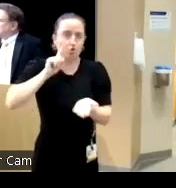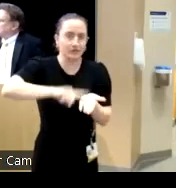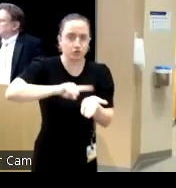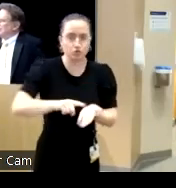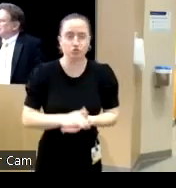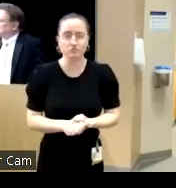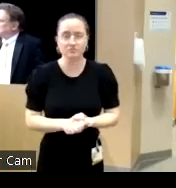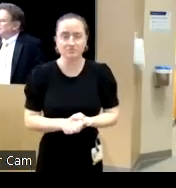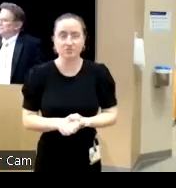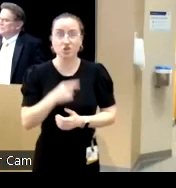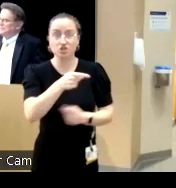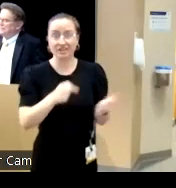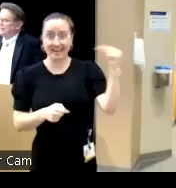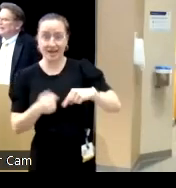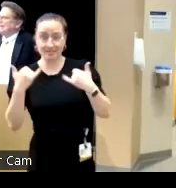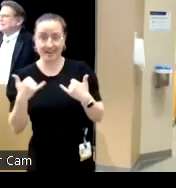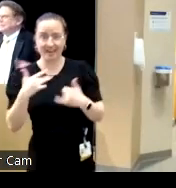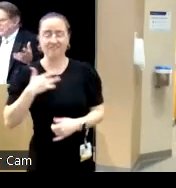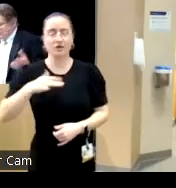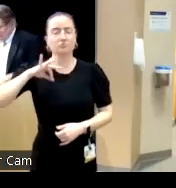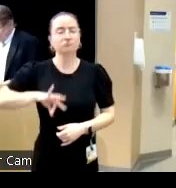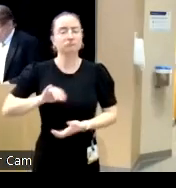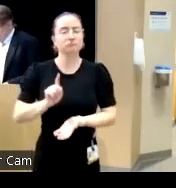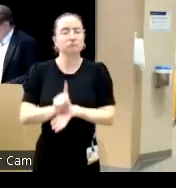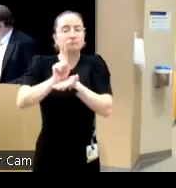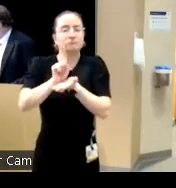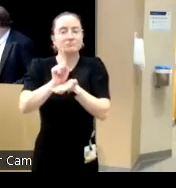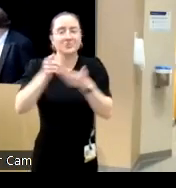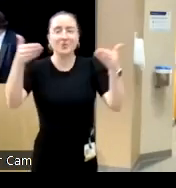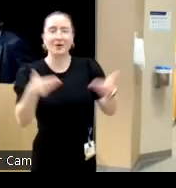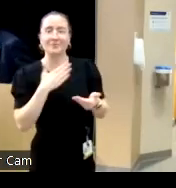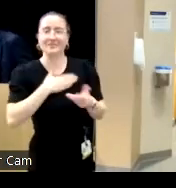to have her come back and speak here with us today so join me in welcoming Dr Camille Quinn